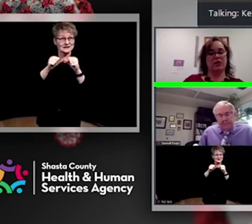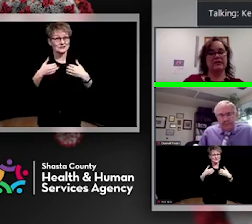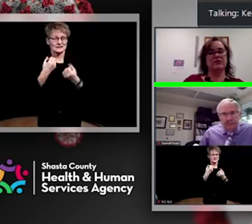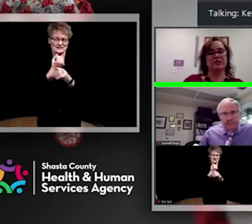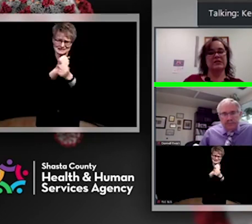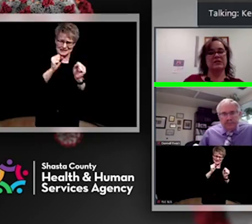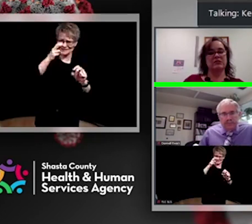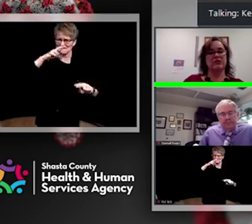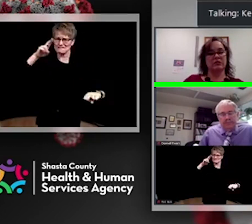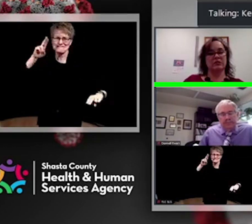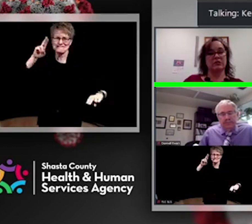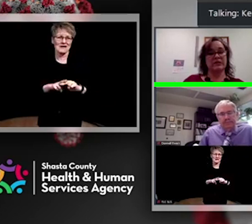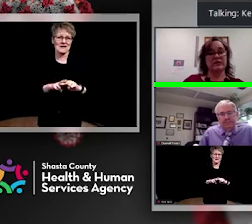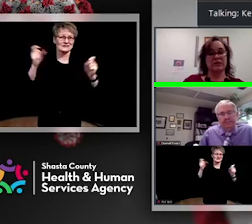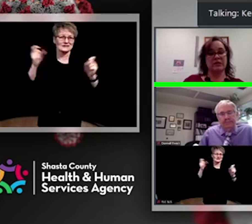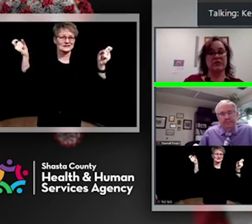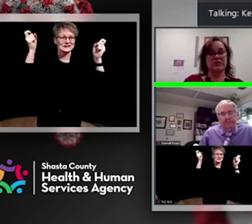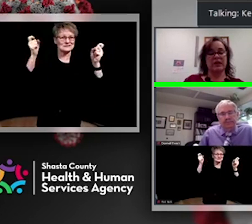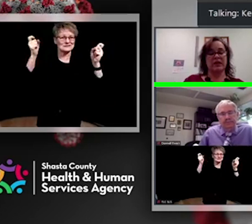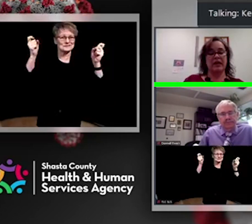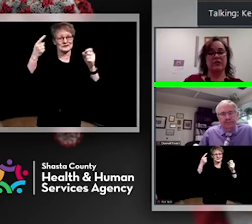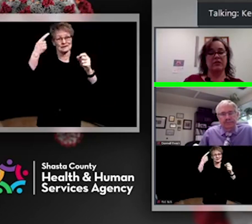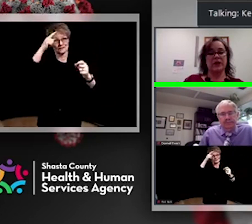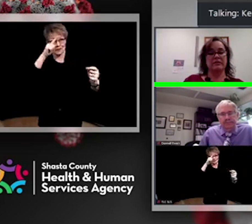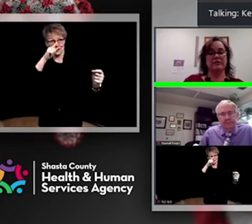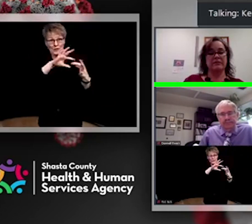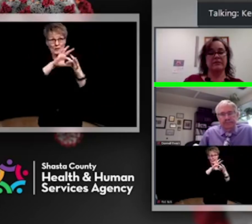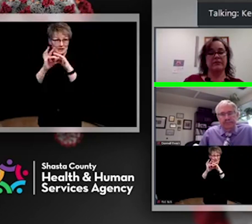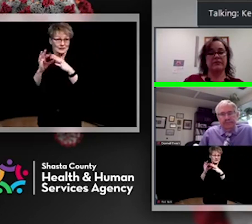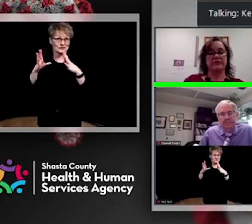the holidays. They just need to look a little bit different this year, than they have in the past.